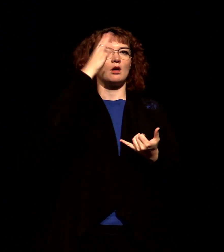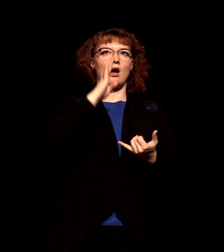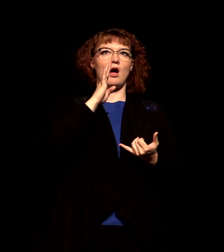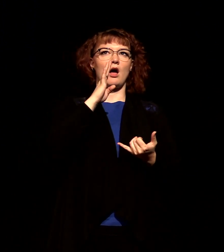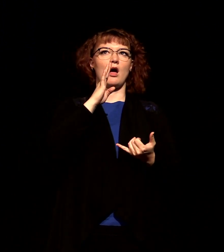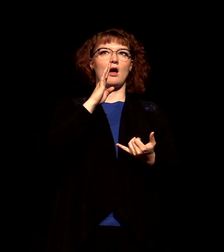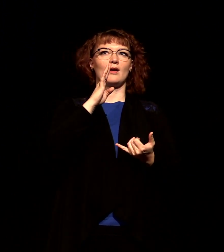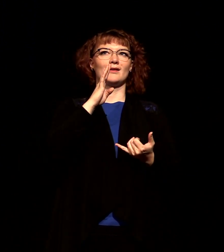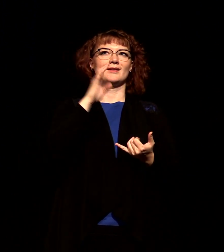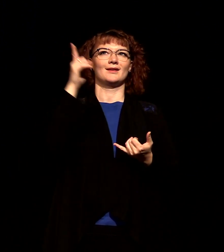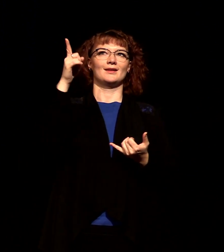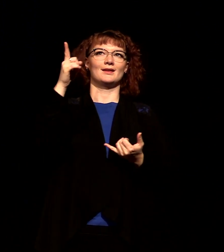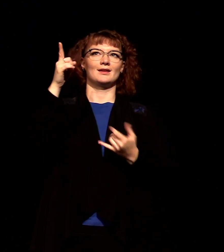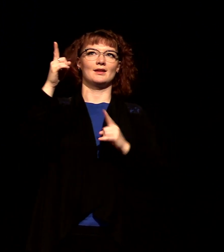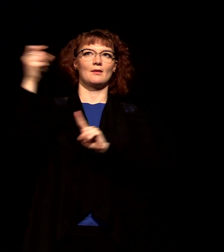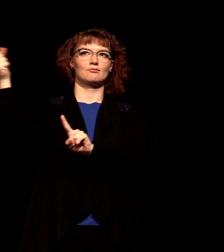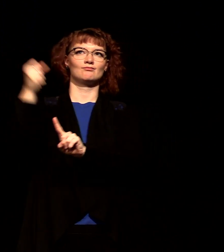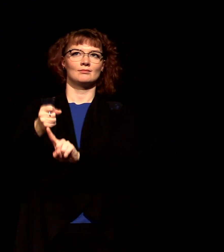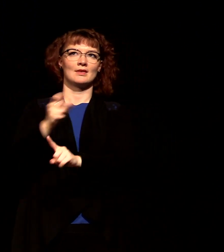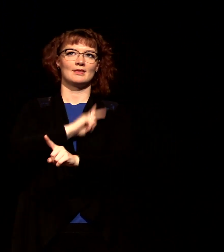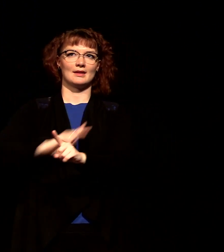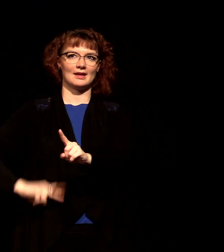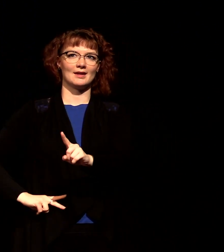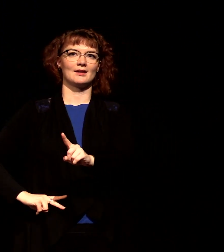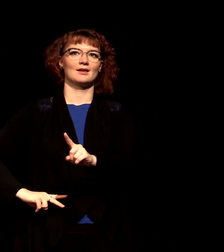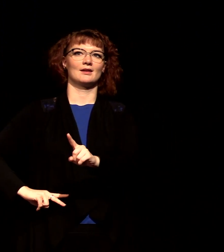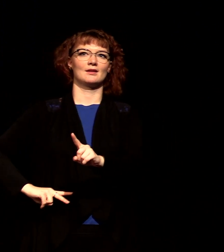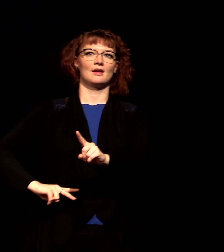done. And he writes this psalm, follow along with me in Psalm